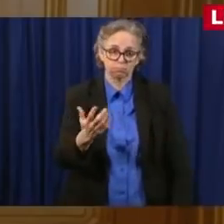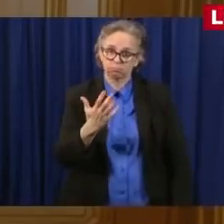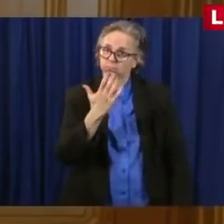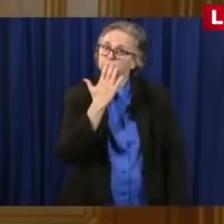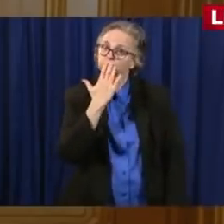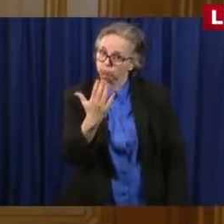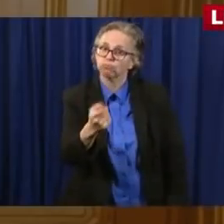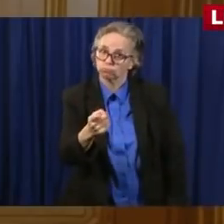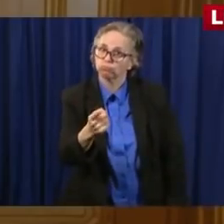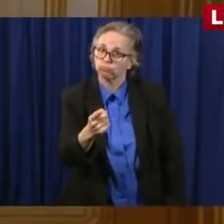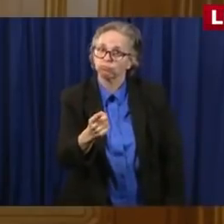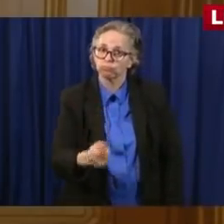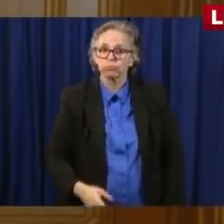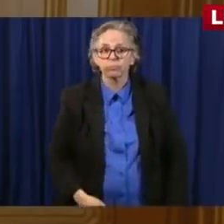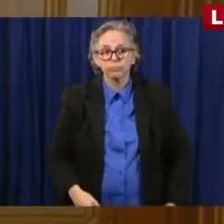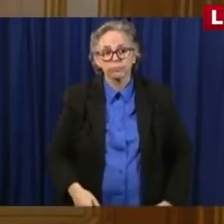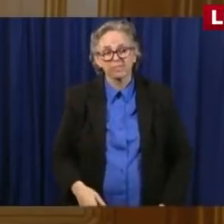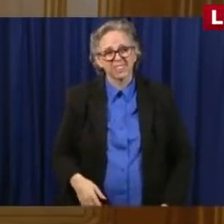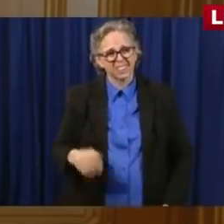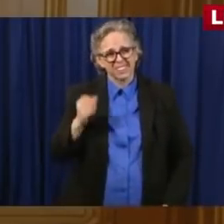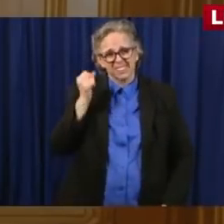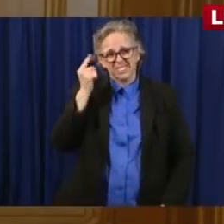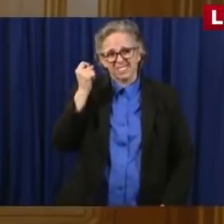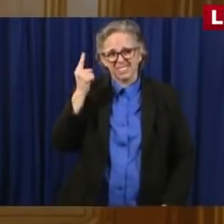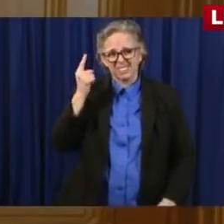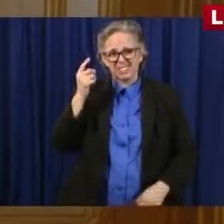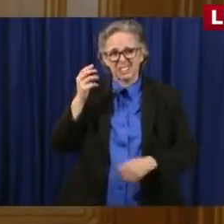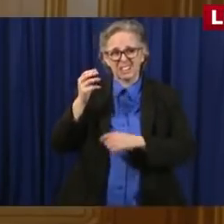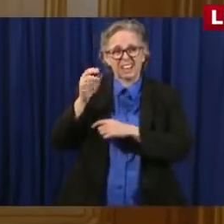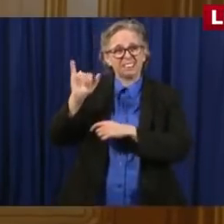WE WILL HAVE DONE A GREAT JOB.